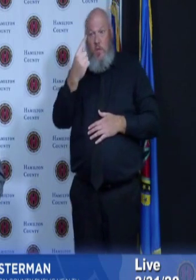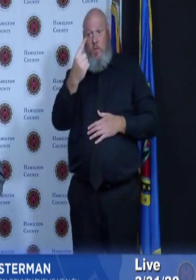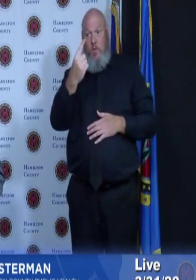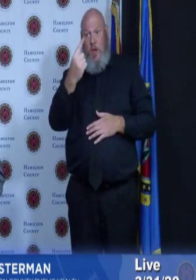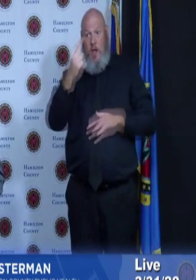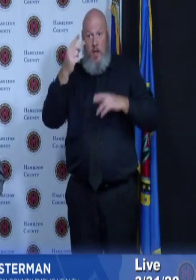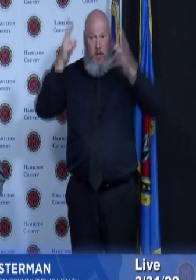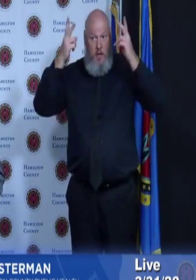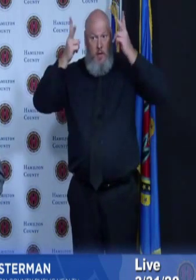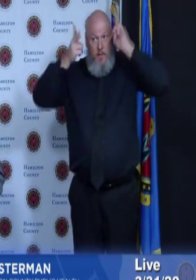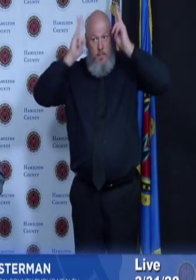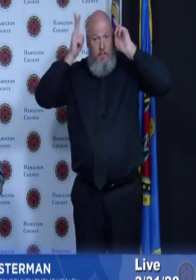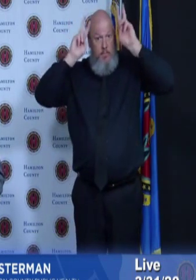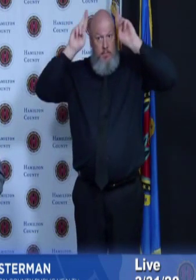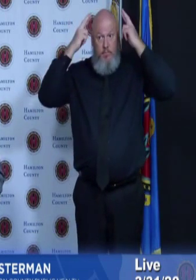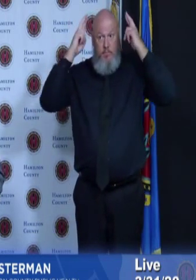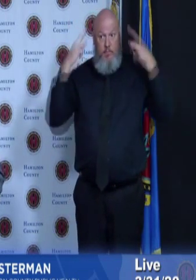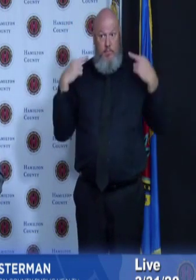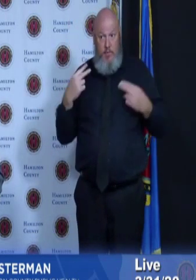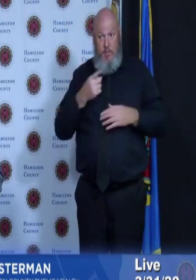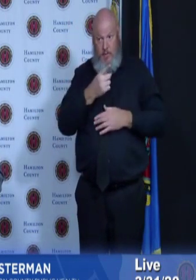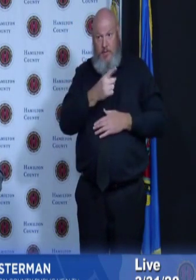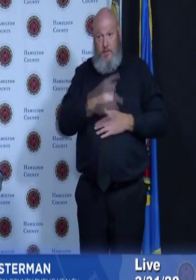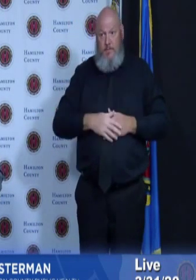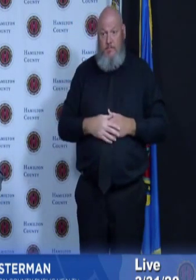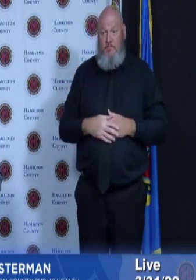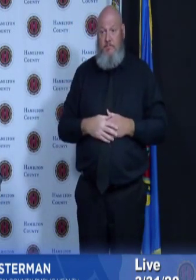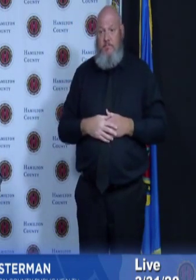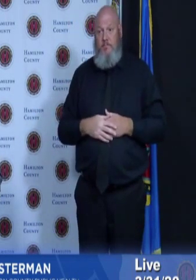to claim that they had a essential product that they had to continue to sell in